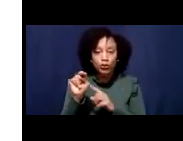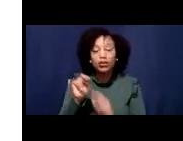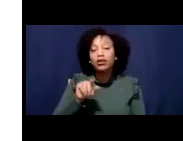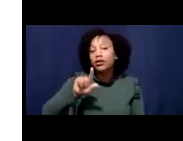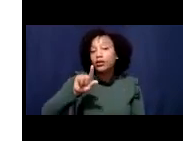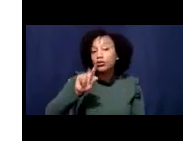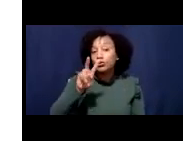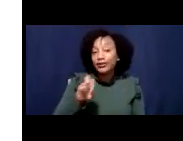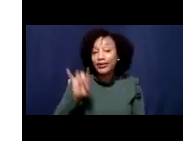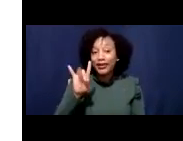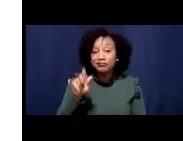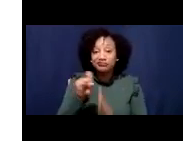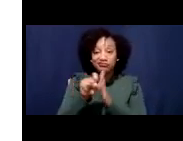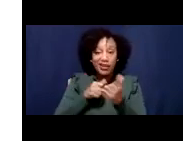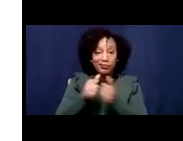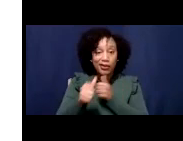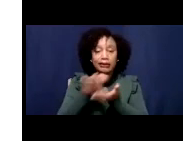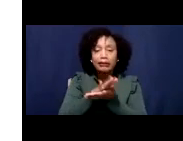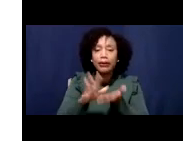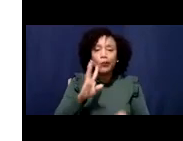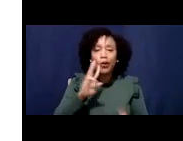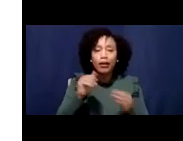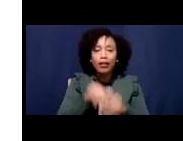our state passed the Clean Water, Land, & Legacy Amendment